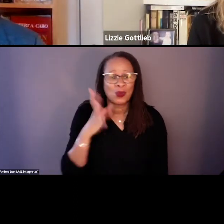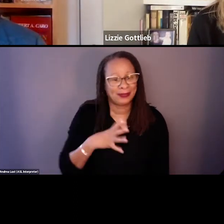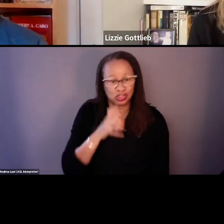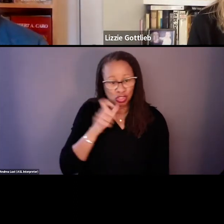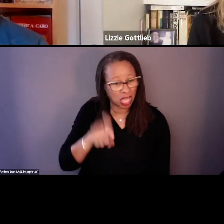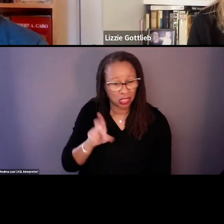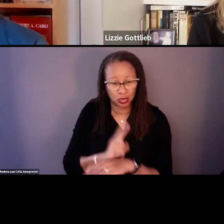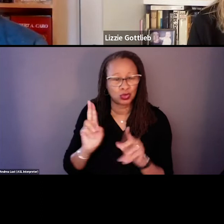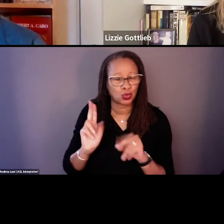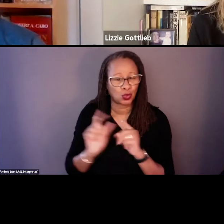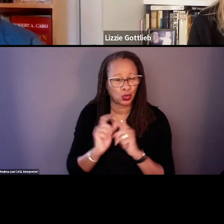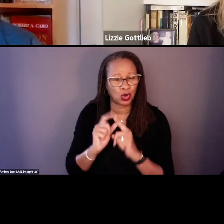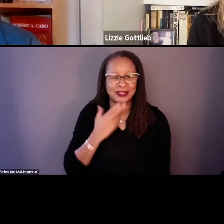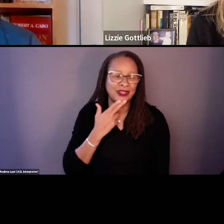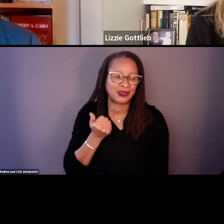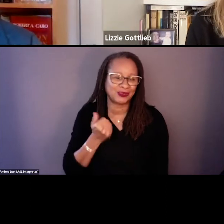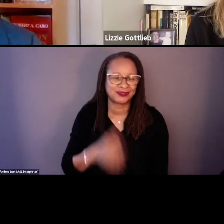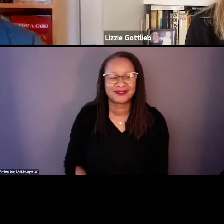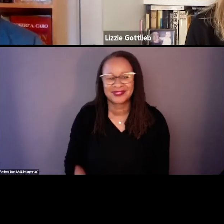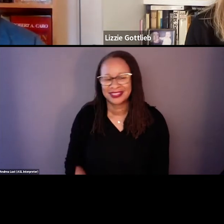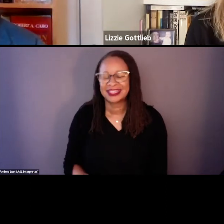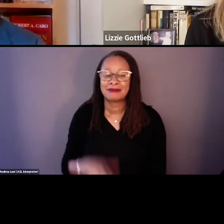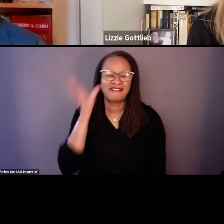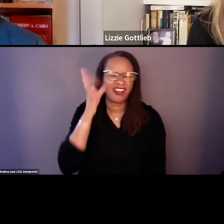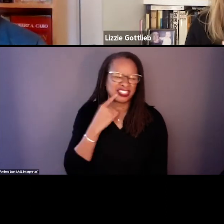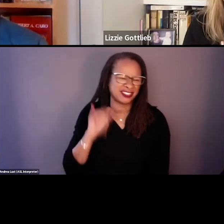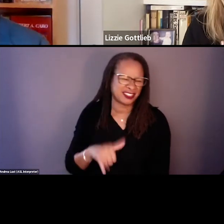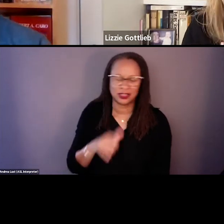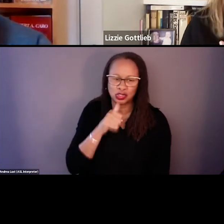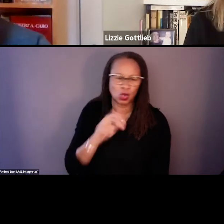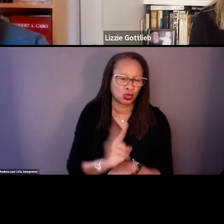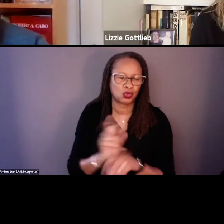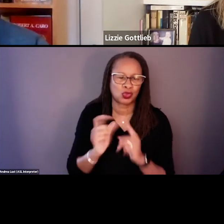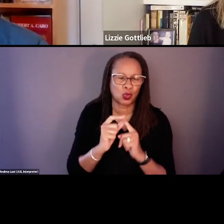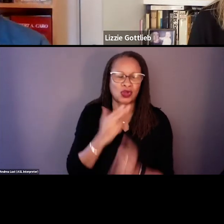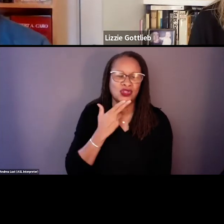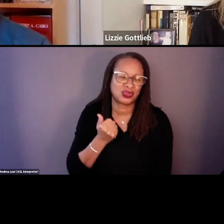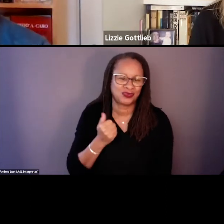"Women should not use the word cute." So I try not to use that word. He thinks it's demeaning to women.